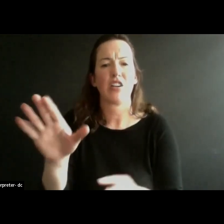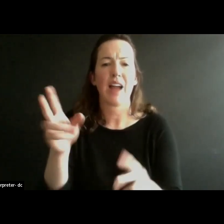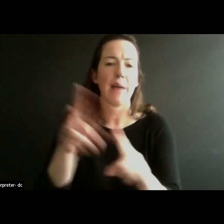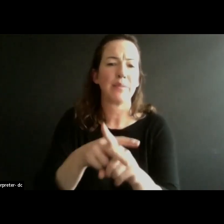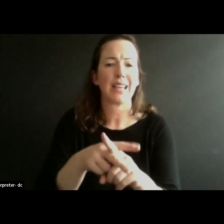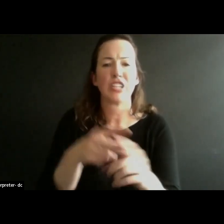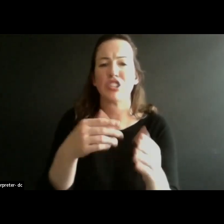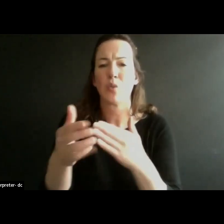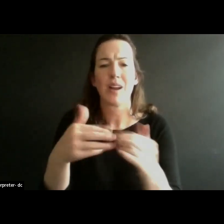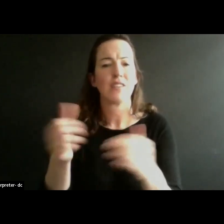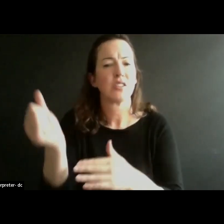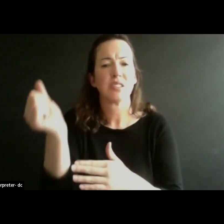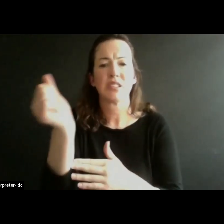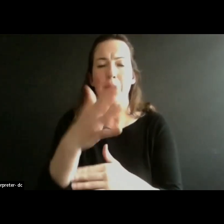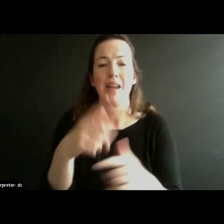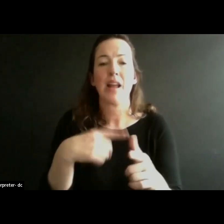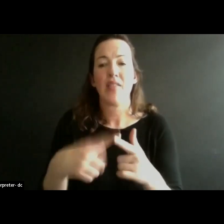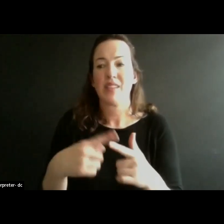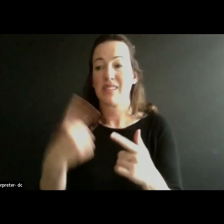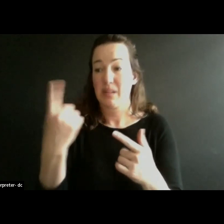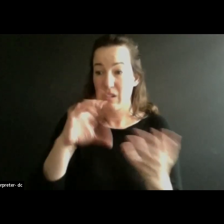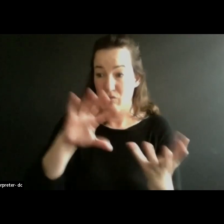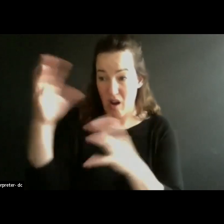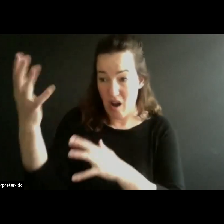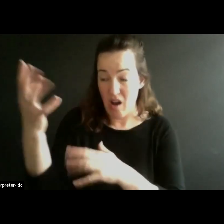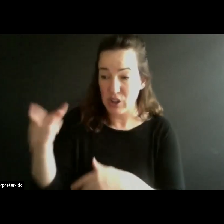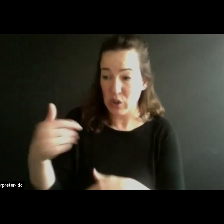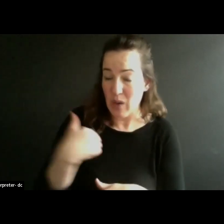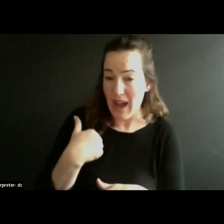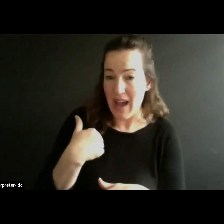it is submitted, and then when things go wrong, do they have you know do they know where to